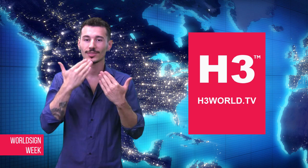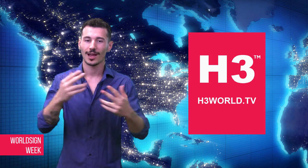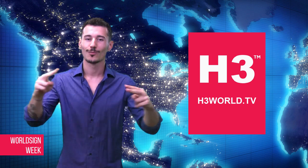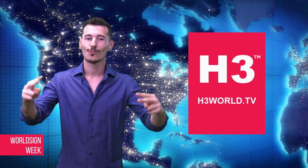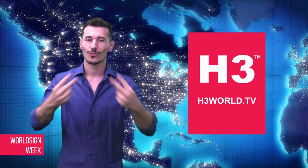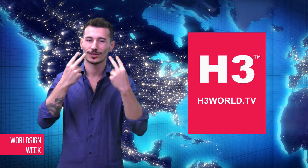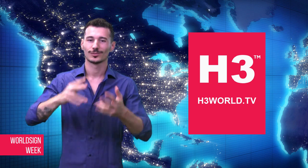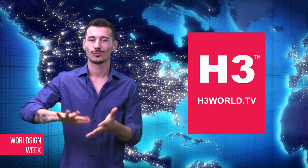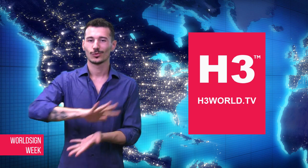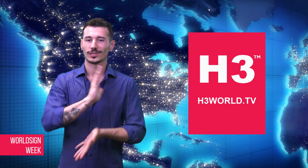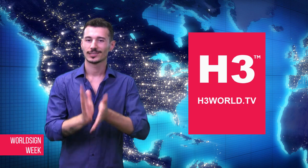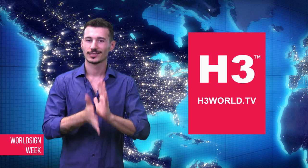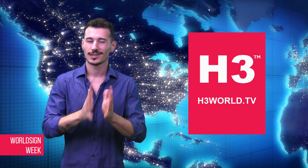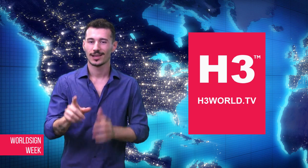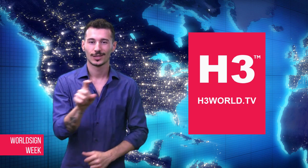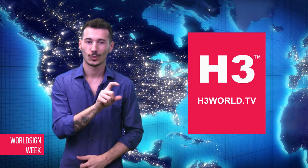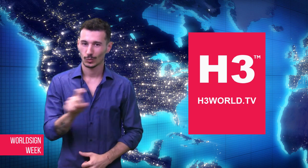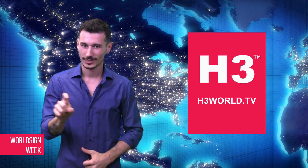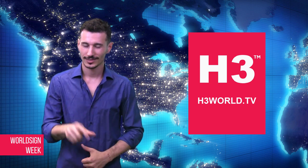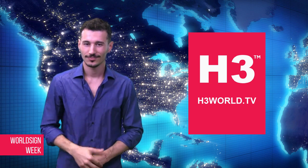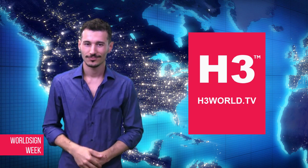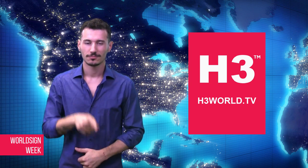Thank you for watching WorldSign Week,